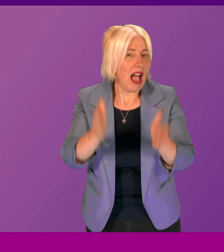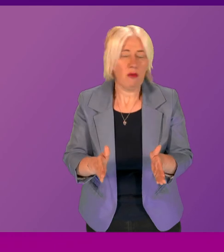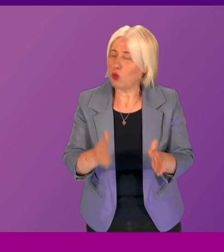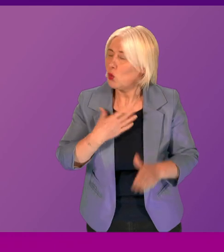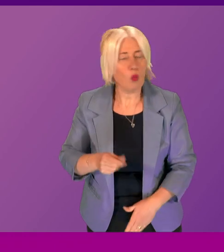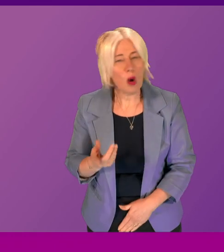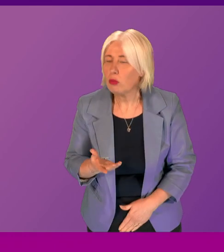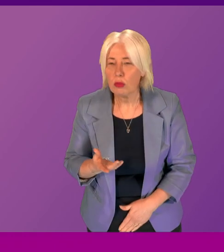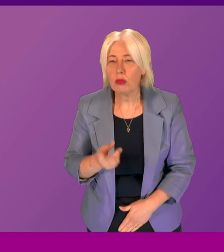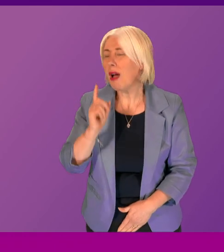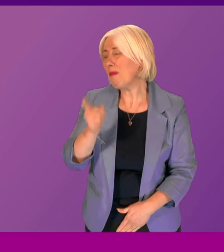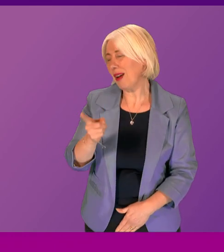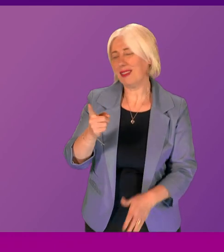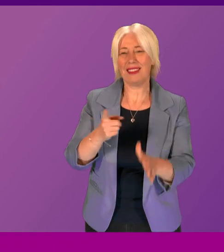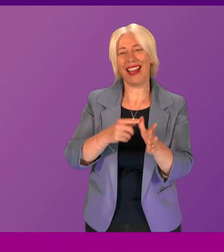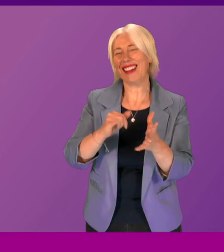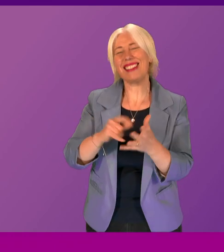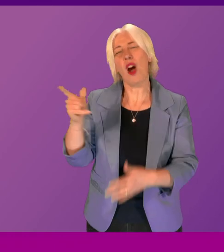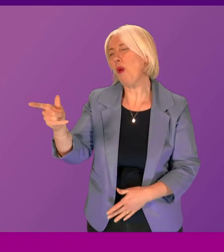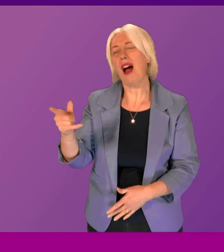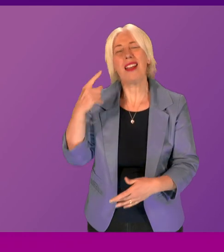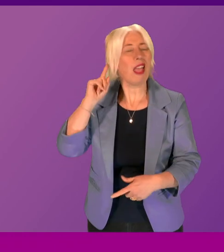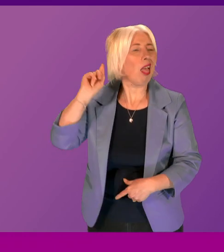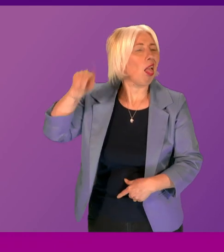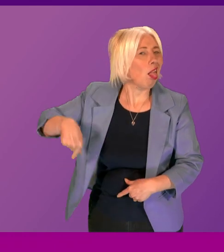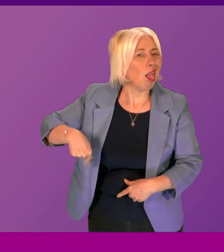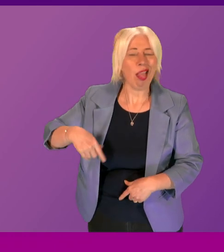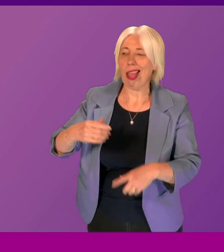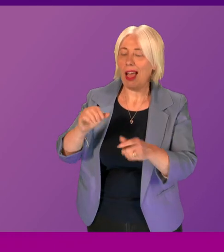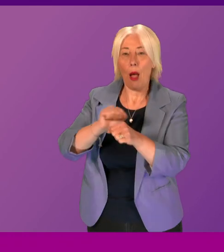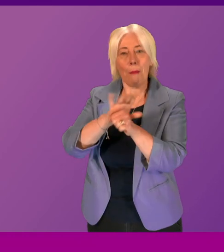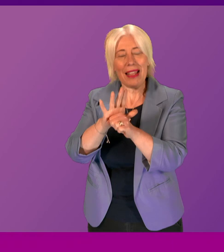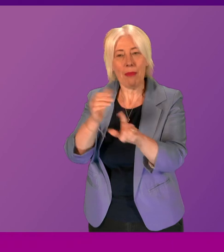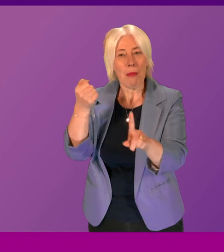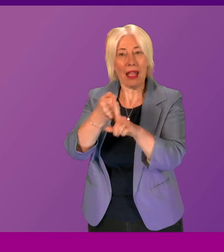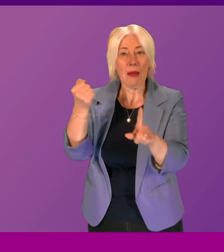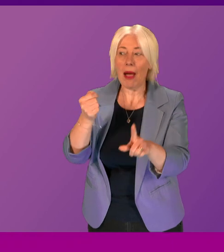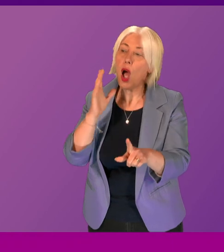However, Anas Sarwar completely ignores the impact of the pandemic. He does that every time he talks about the national health service.